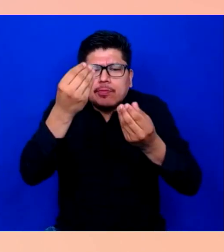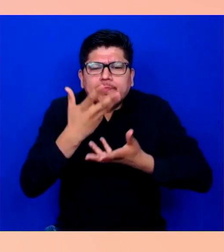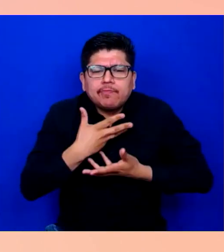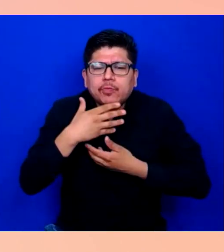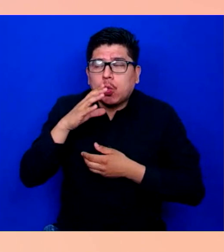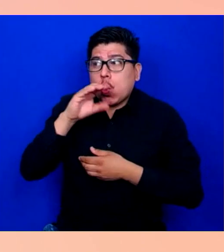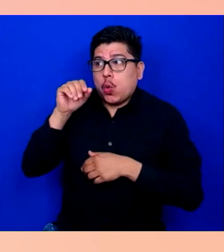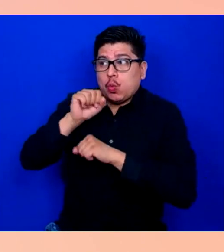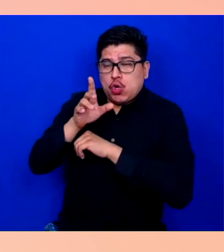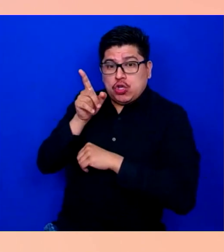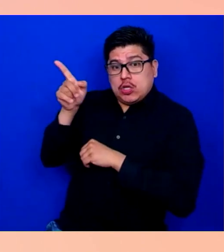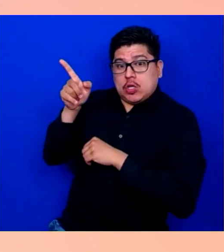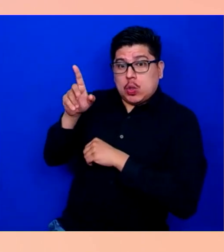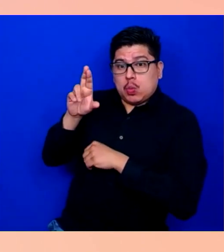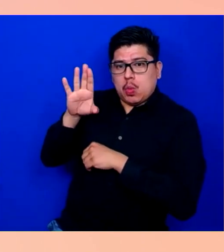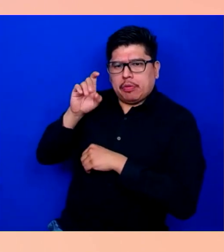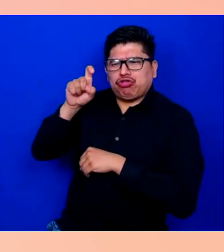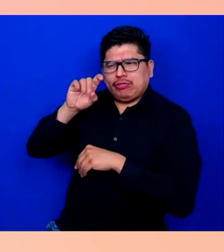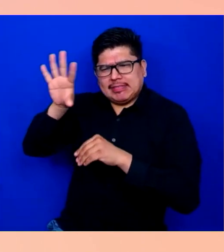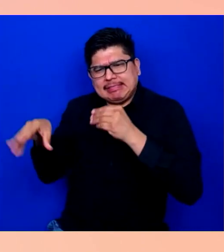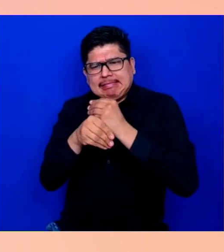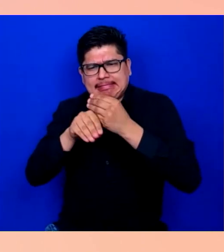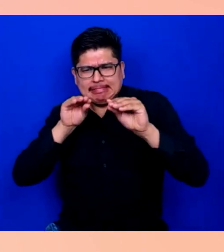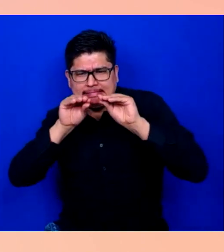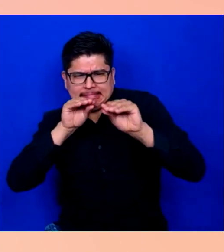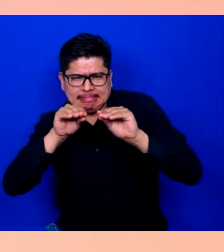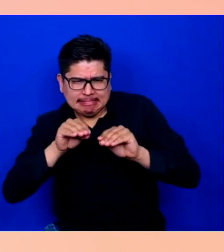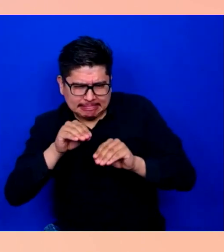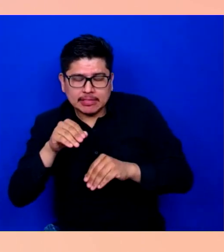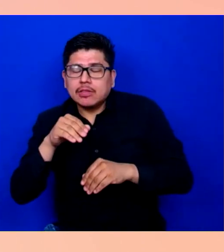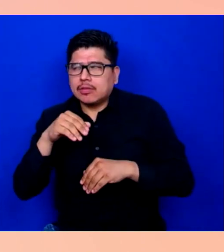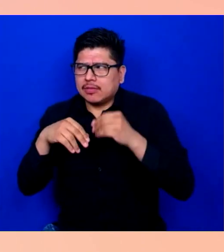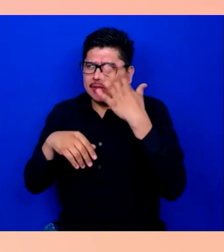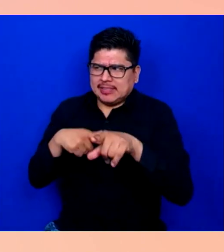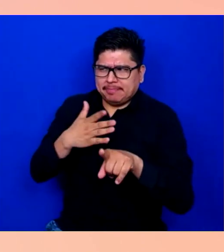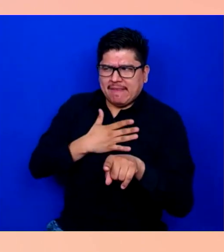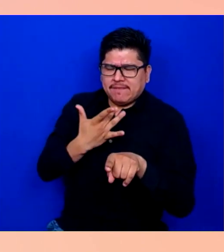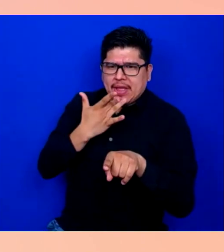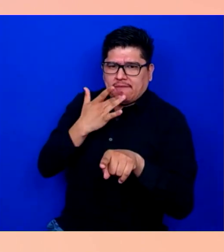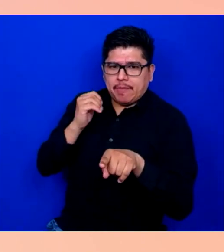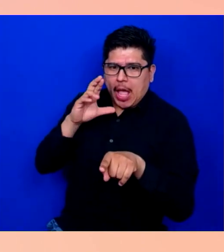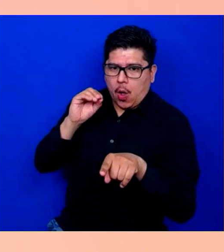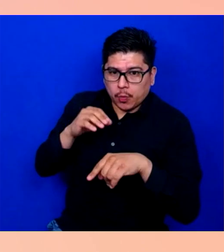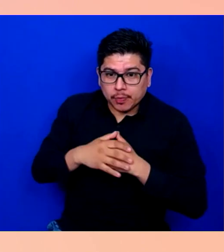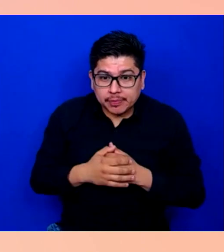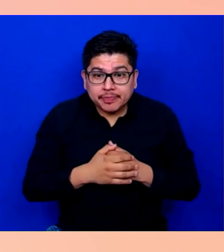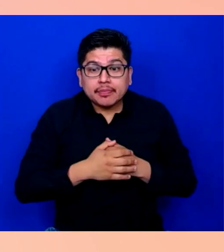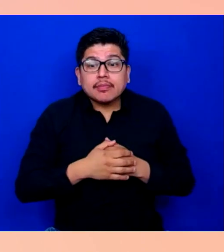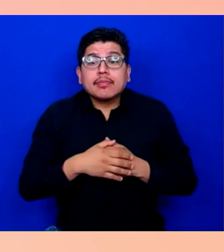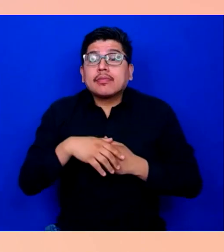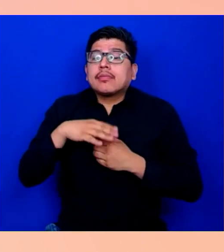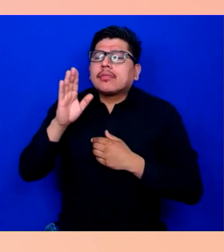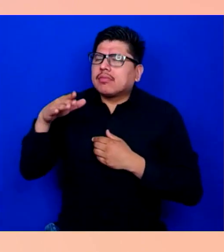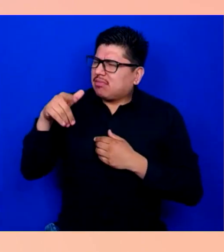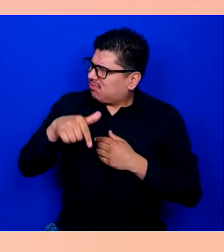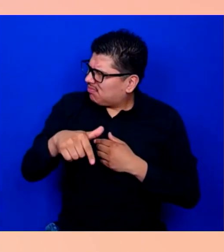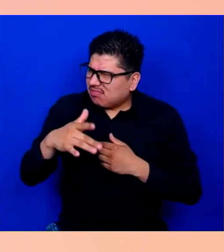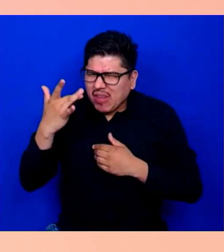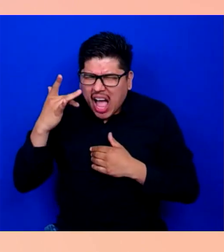The next macro is one of my favorites, "message Rob, why isn't this compiling?" The handler switches to Teams and pulls up